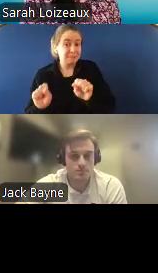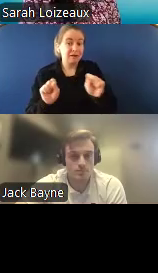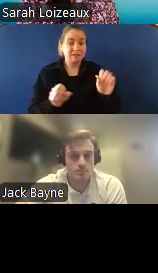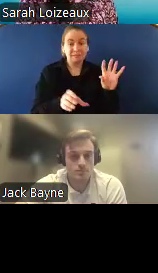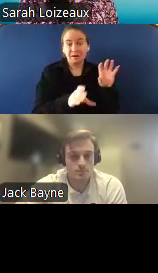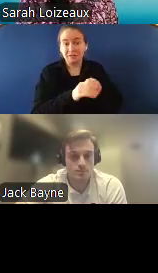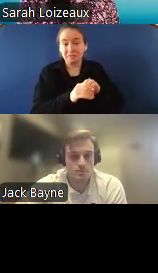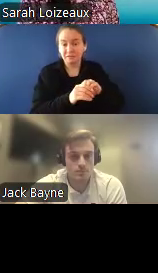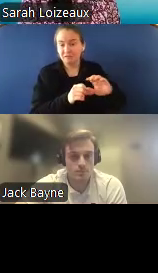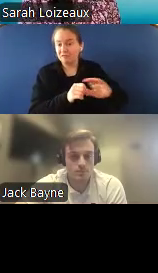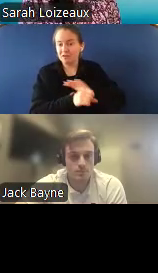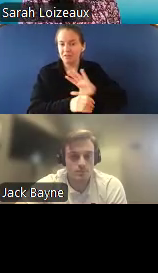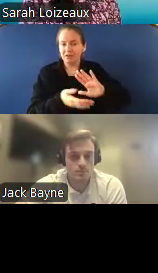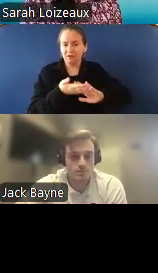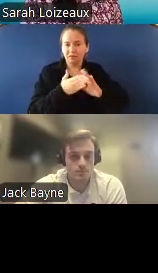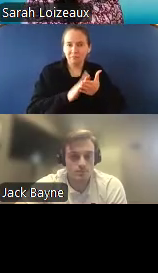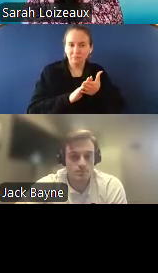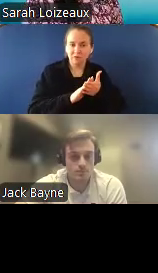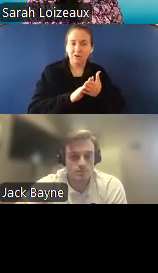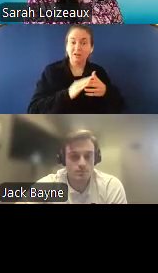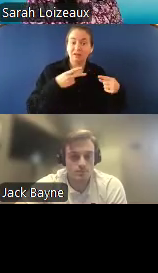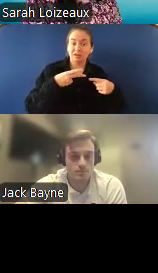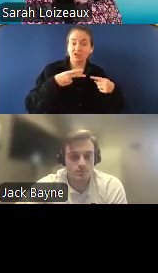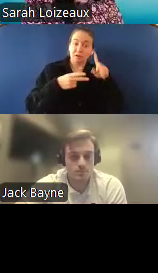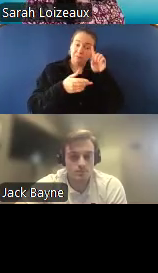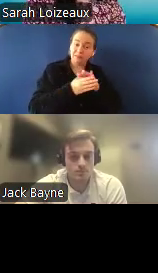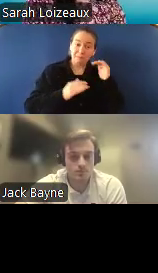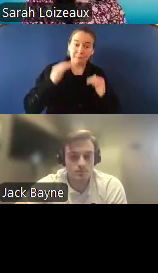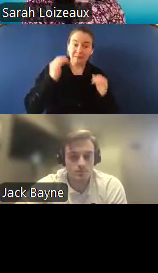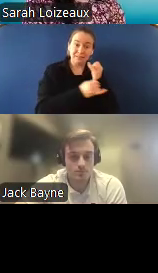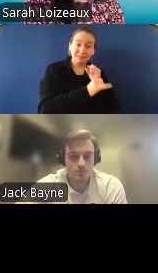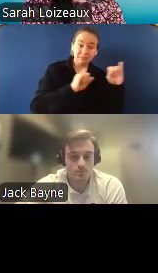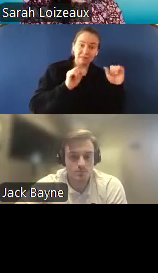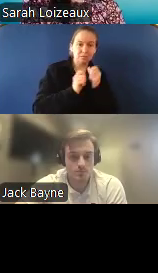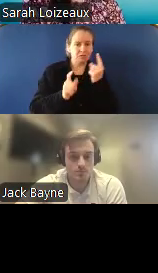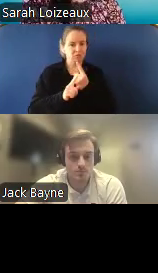their communities. She believes in balancing independence with the right level of support